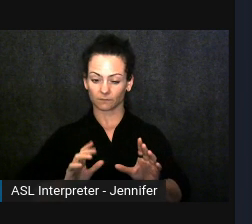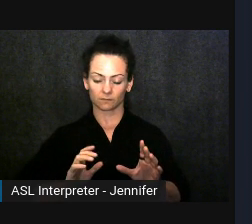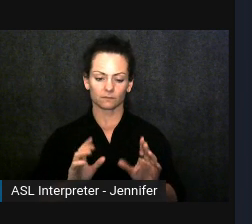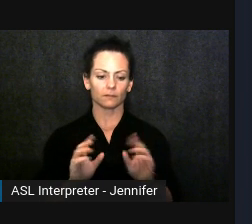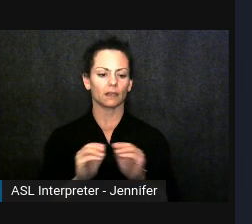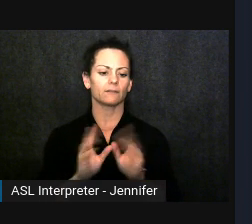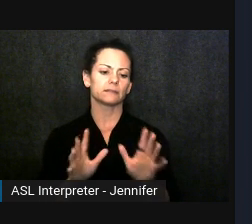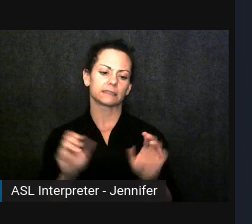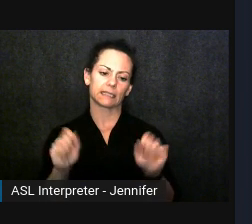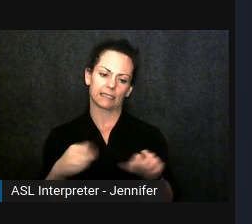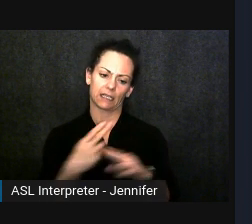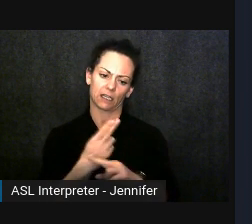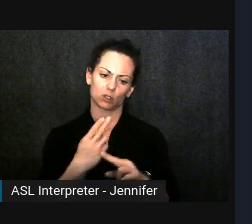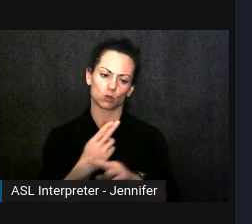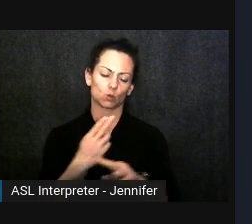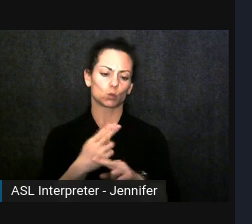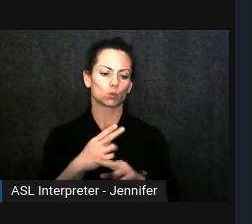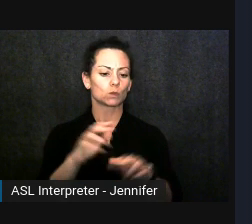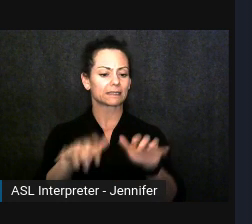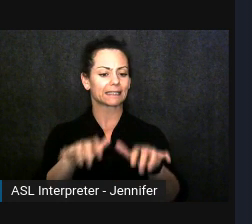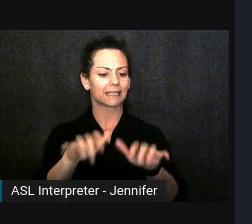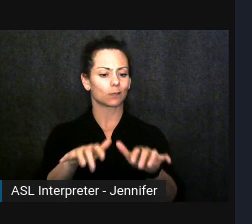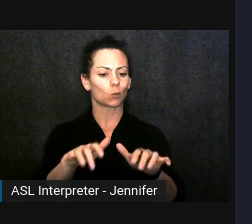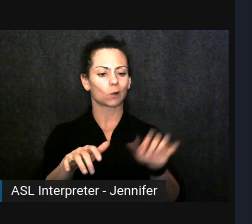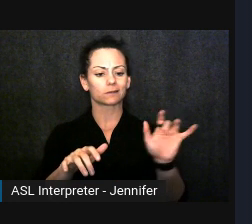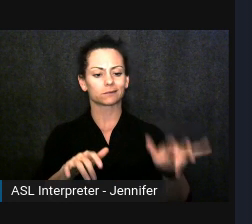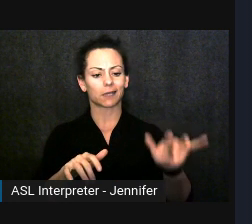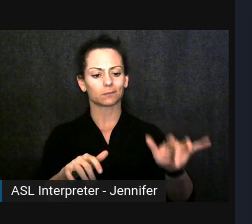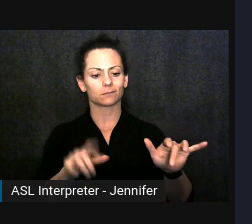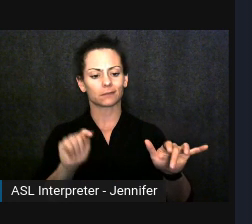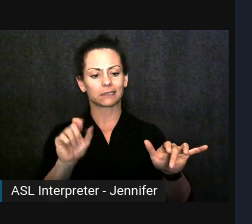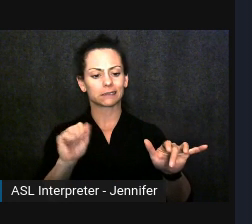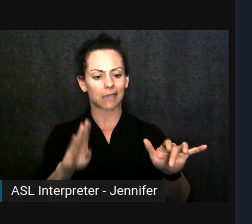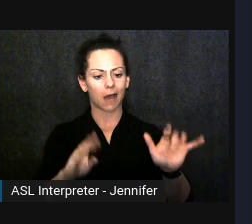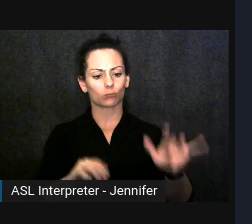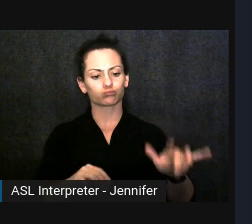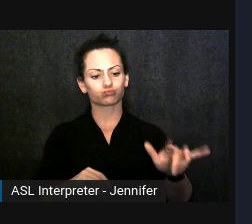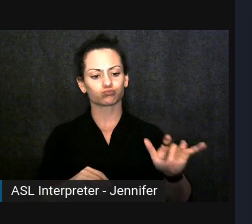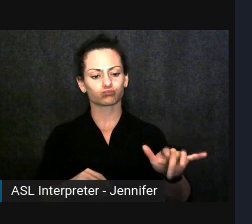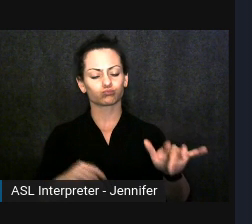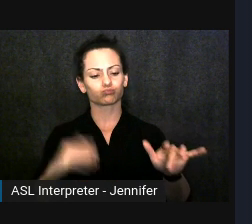and tab through the whole page make sure that makes sense, and then I use a Mac,